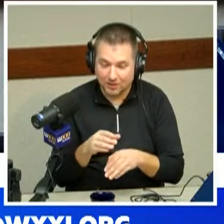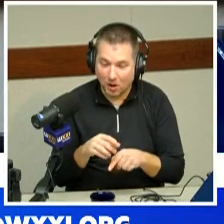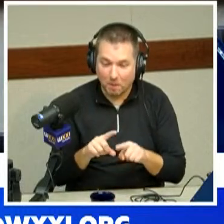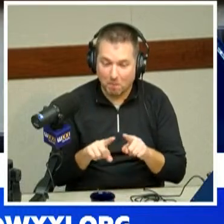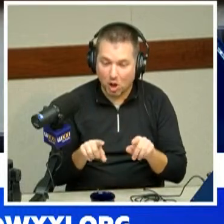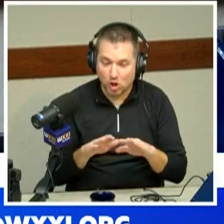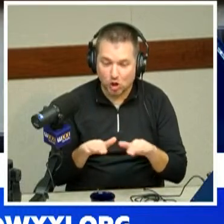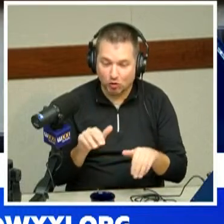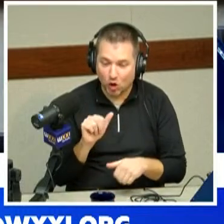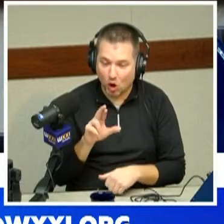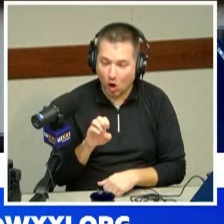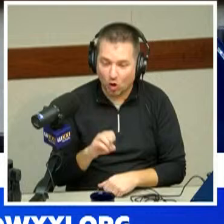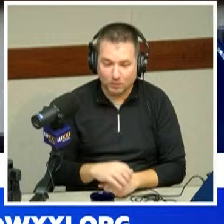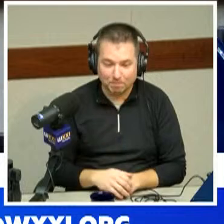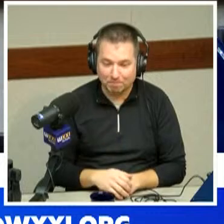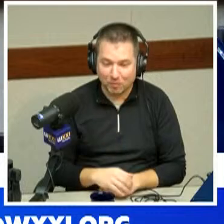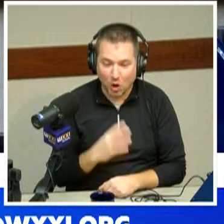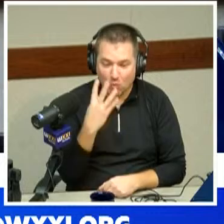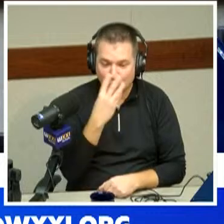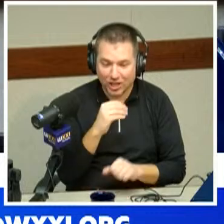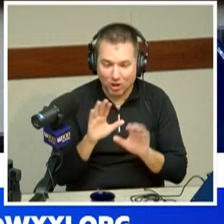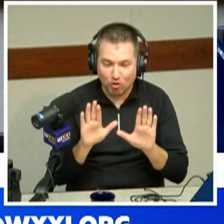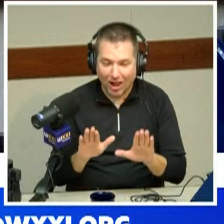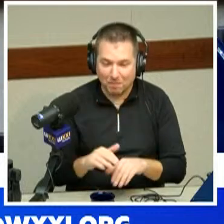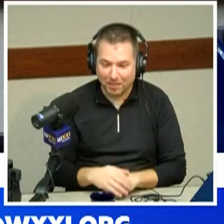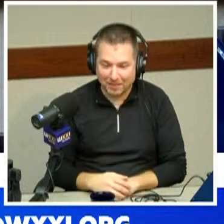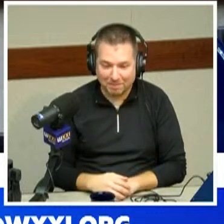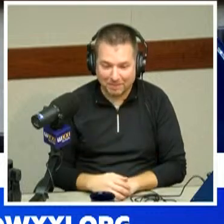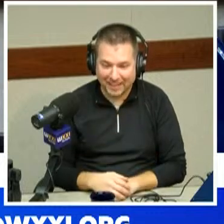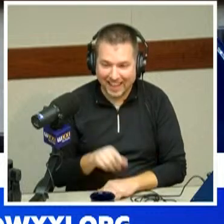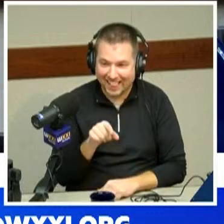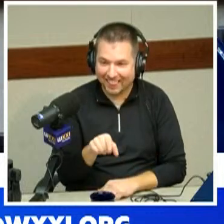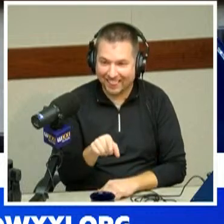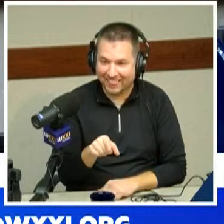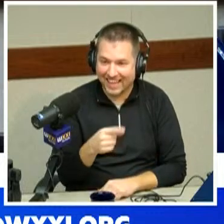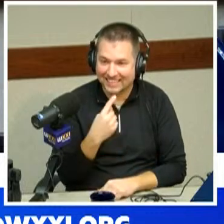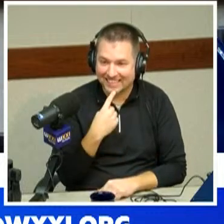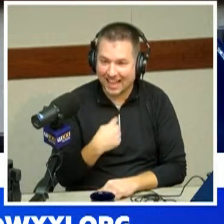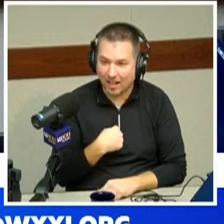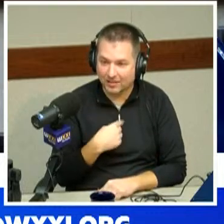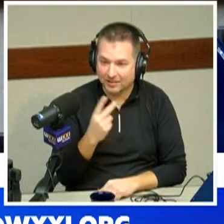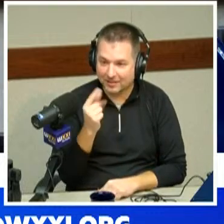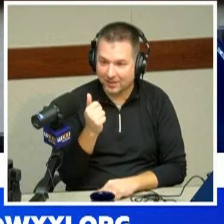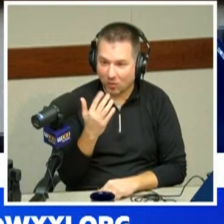are pretty incredible and they let us know what they're interested or not interested in and um